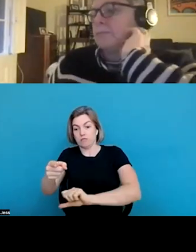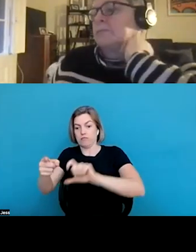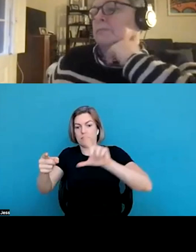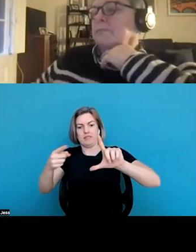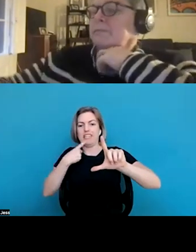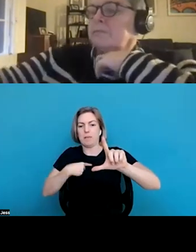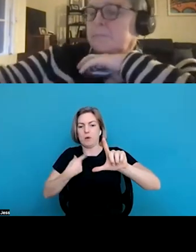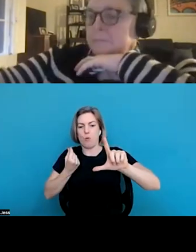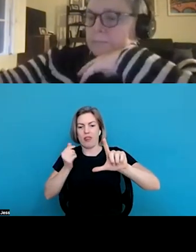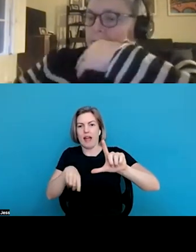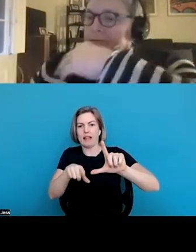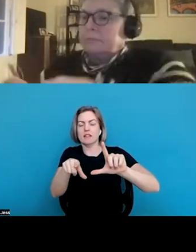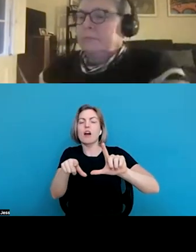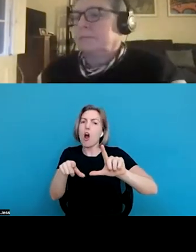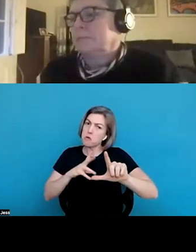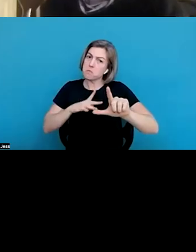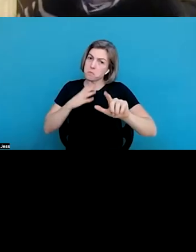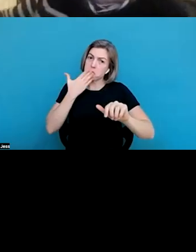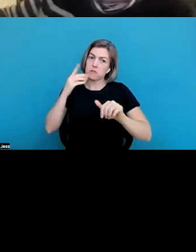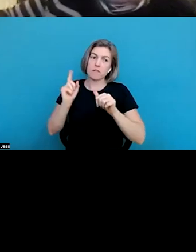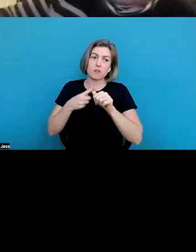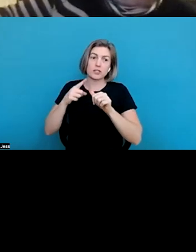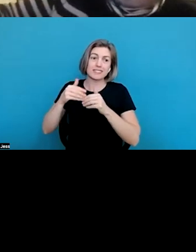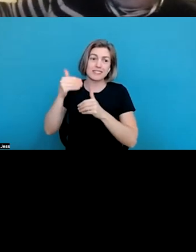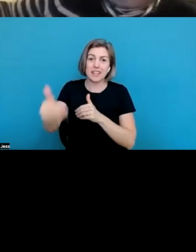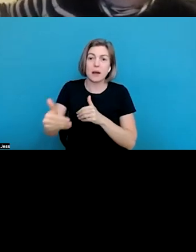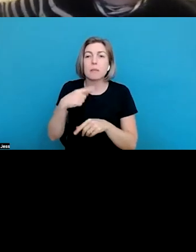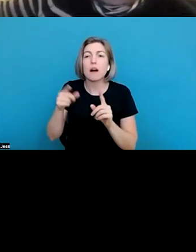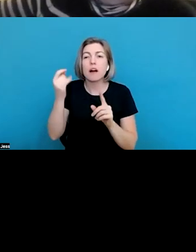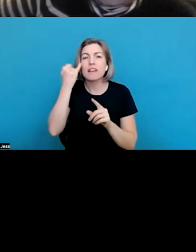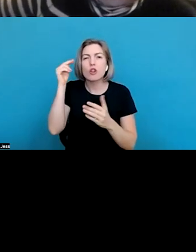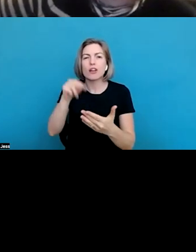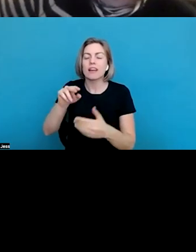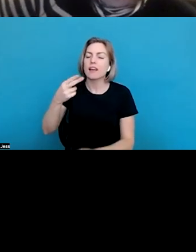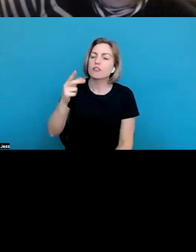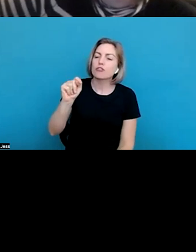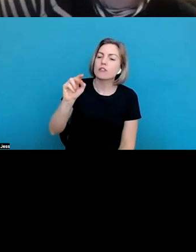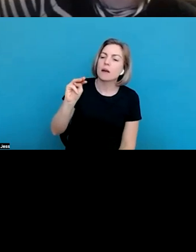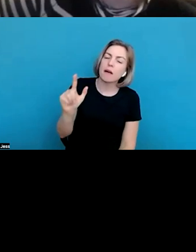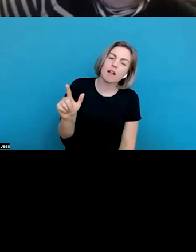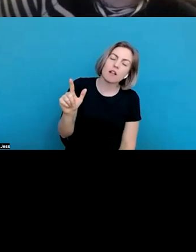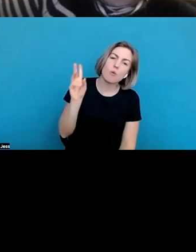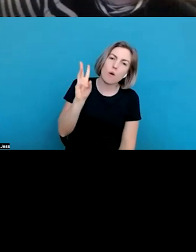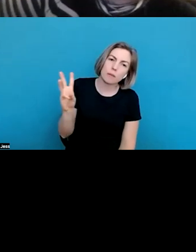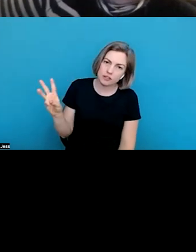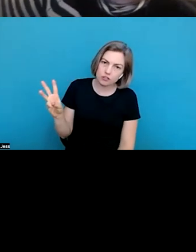That is a good first step but if you are looking at an HTML web page, it has a structure.